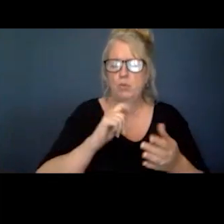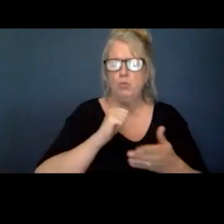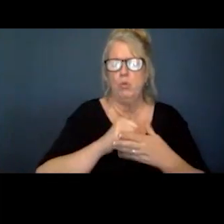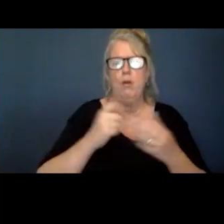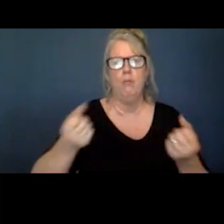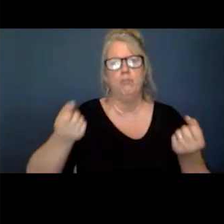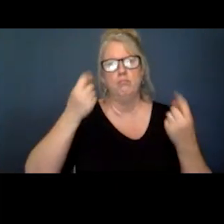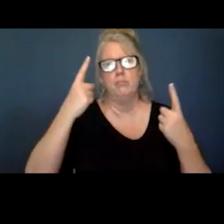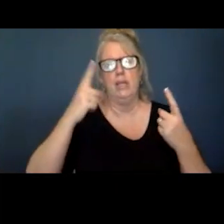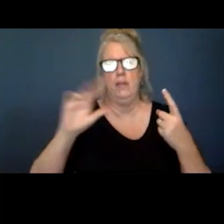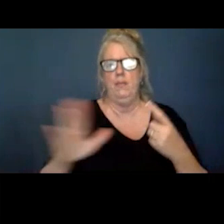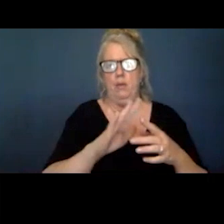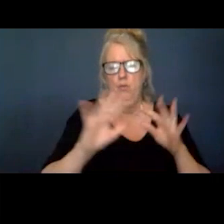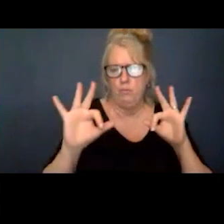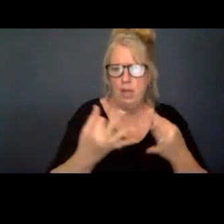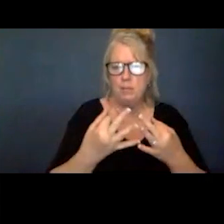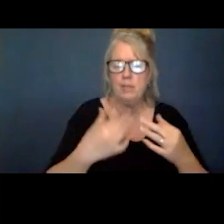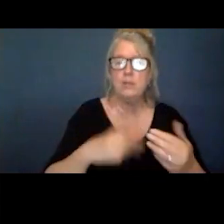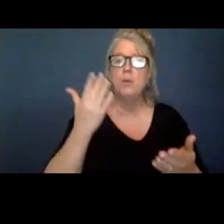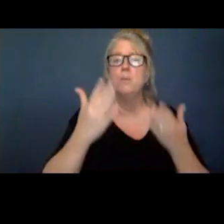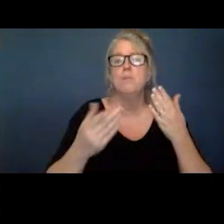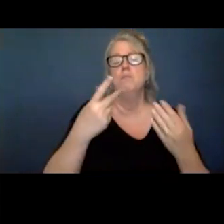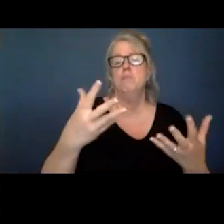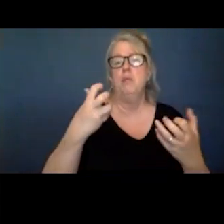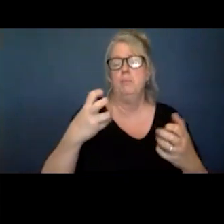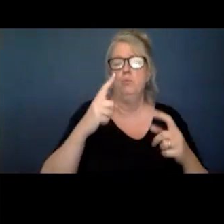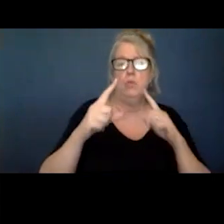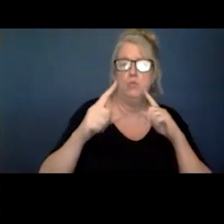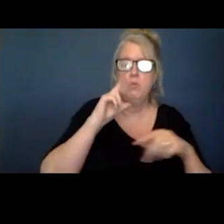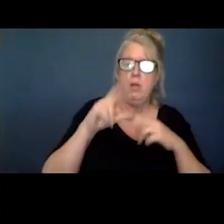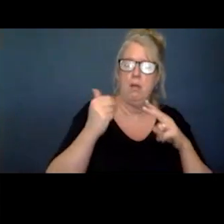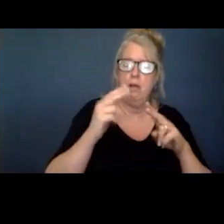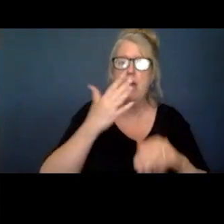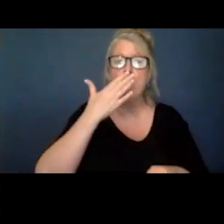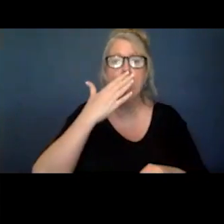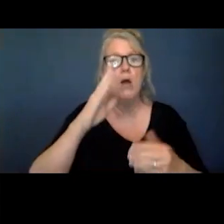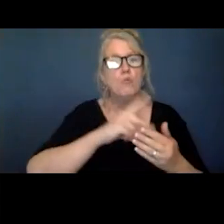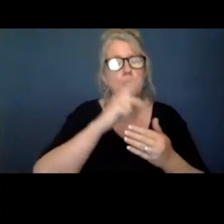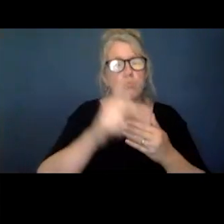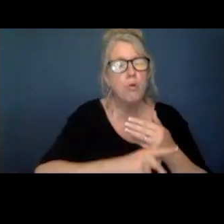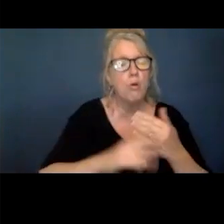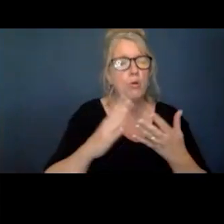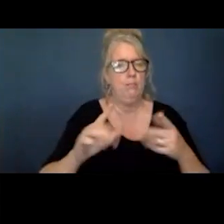and their families. You might want to speak to how well your program aligns with their personal